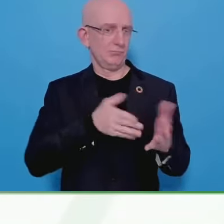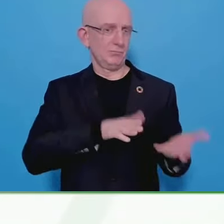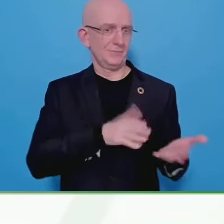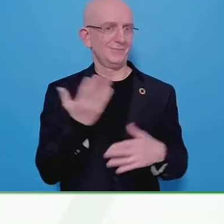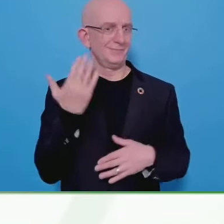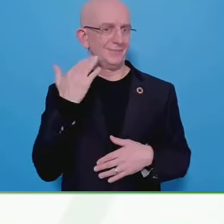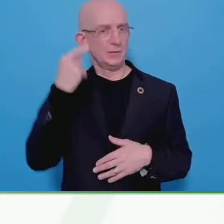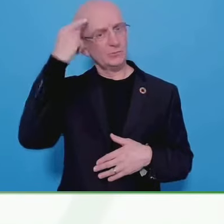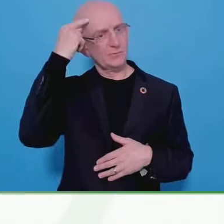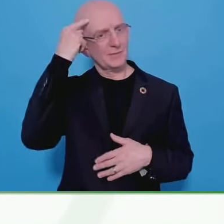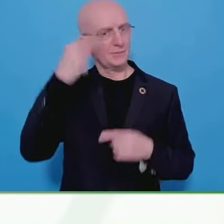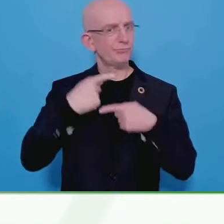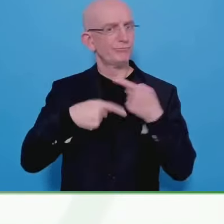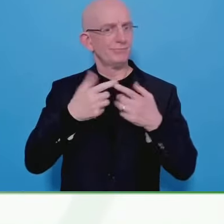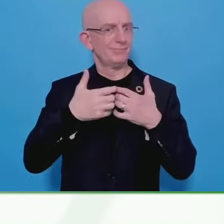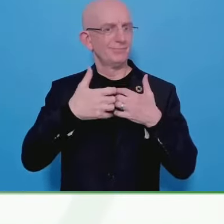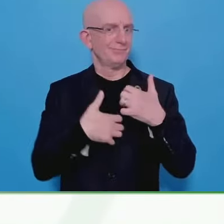and we must walk the walk ourselves.